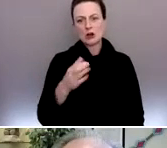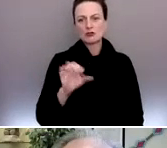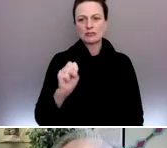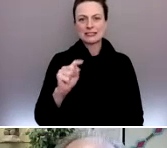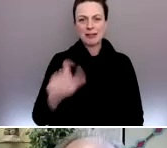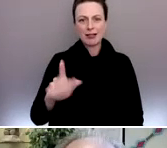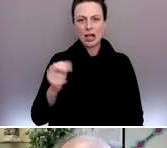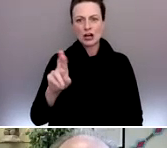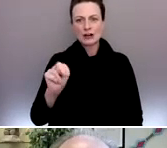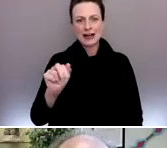if you would please. DR CRYSTAL HERNANDEZ: